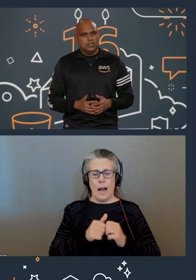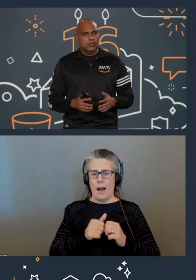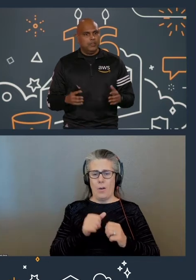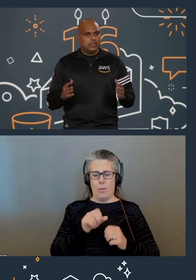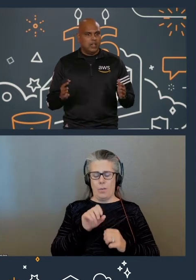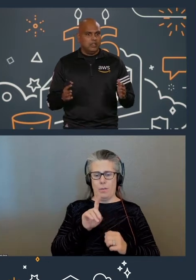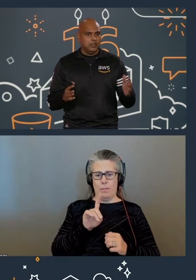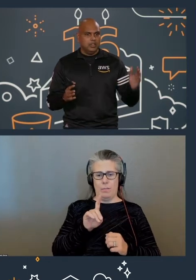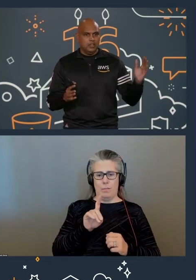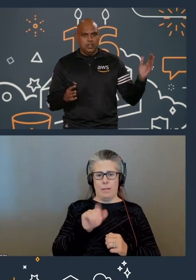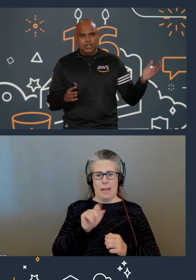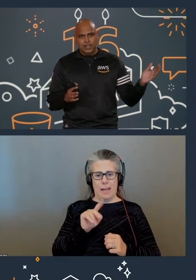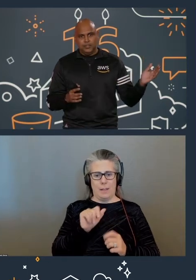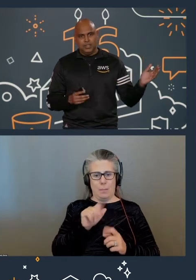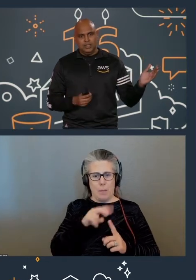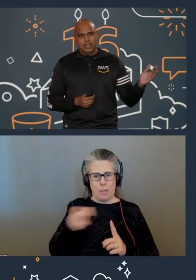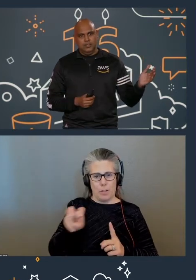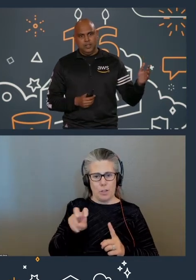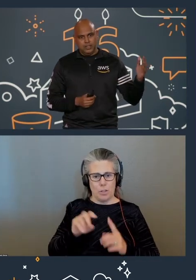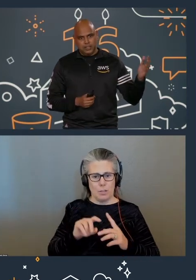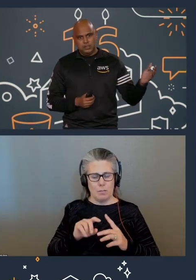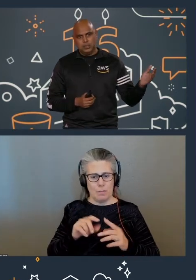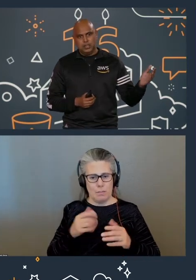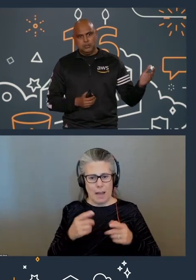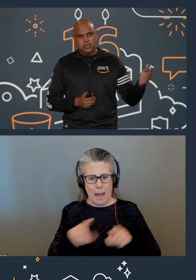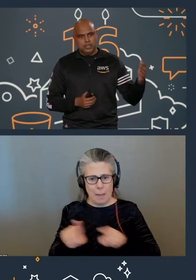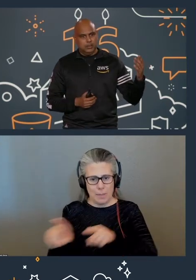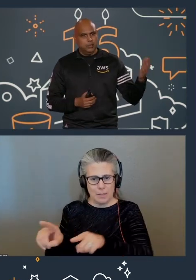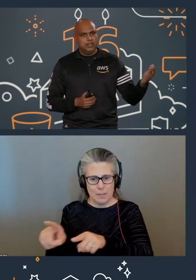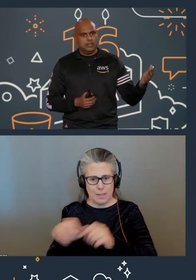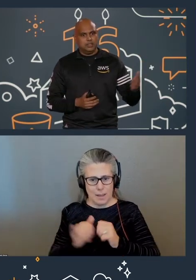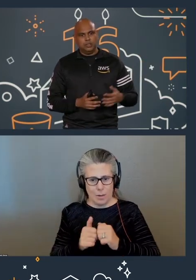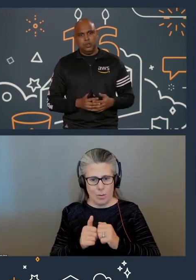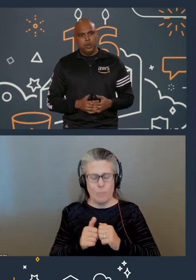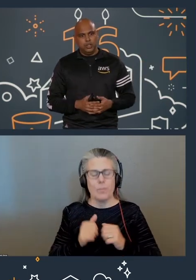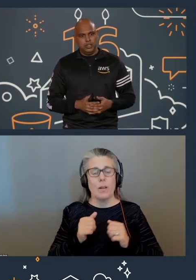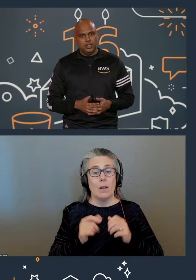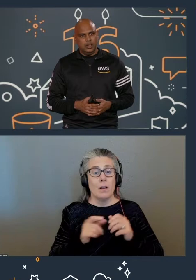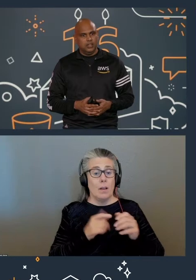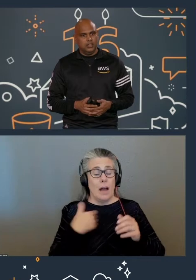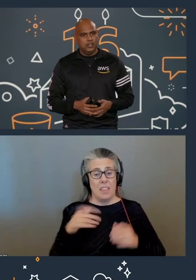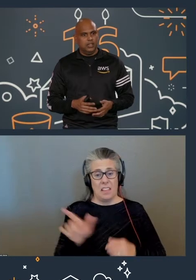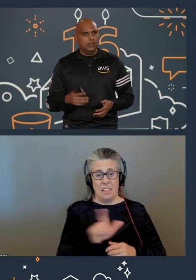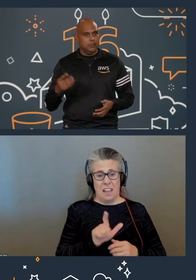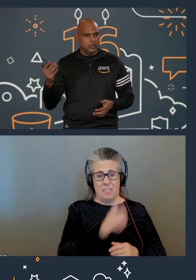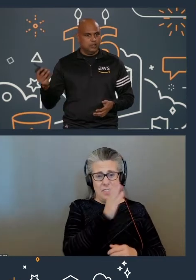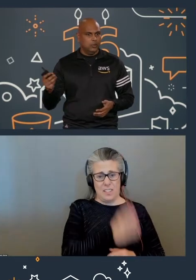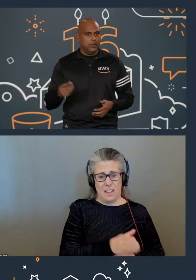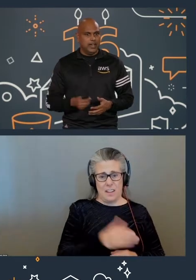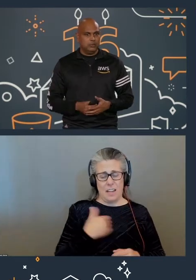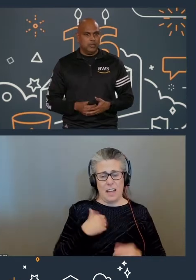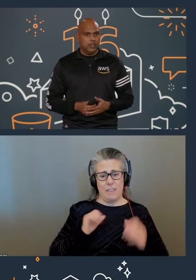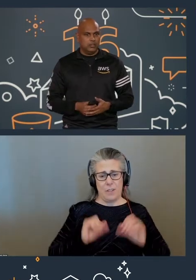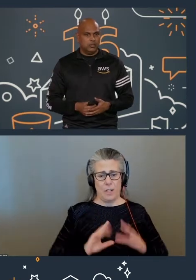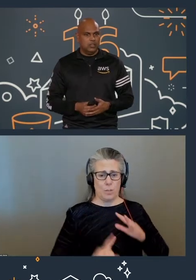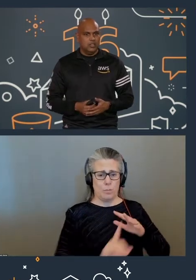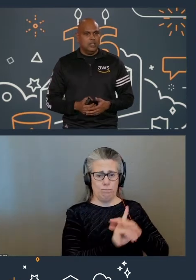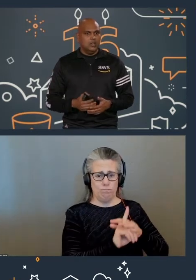So, we start with, on the left-hand side, where the customer comes in and places a Snow order on the AWS Snow Management Console.